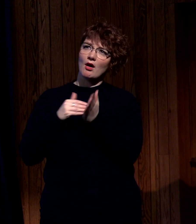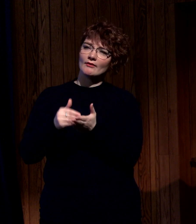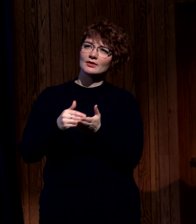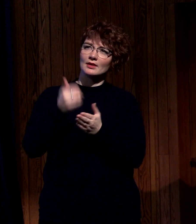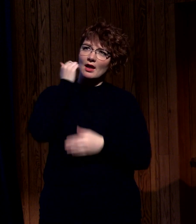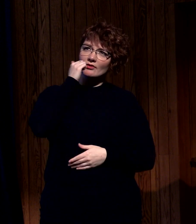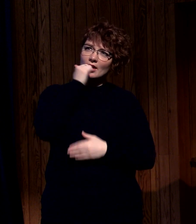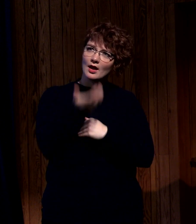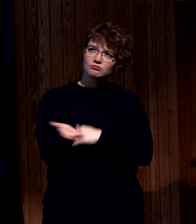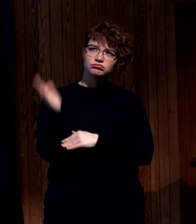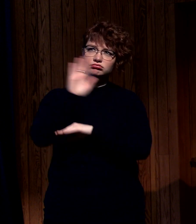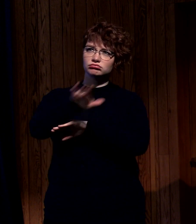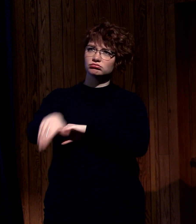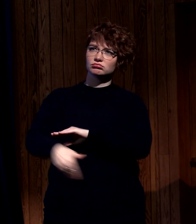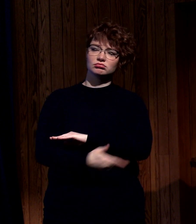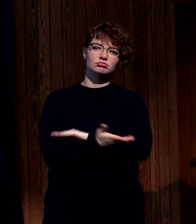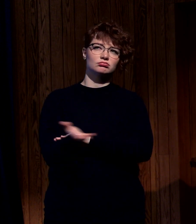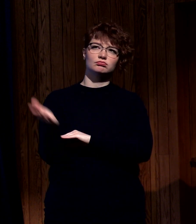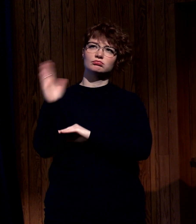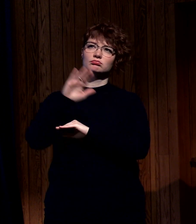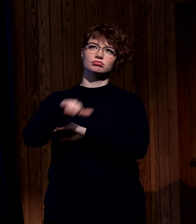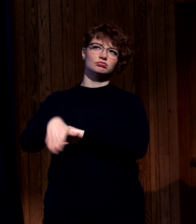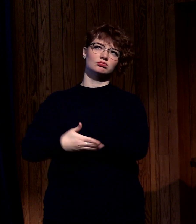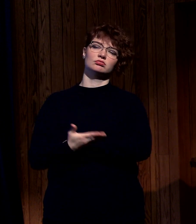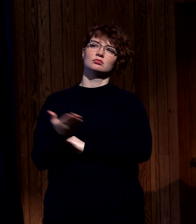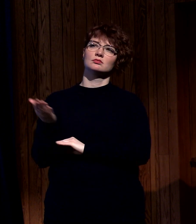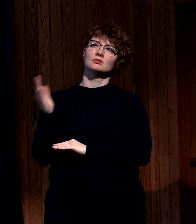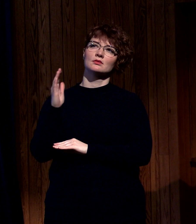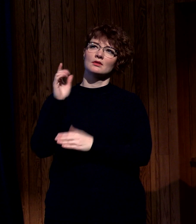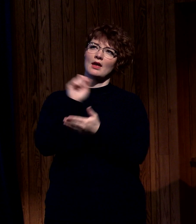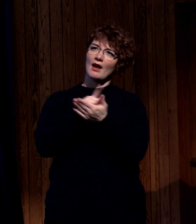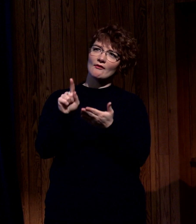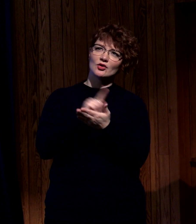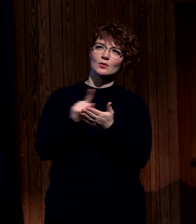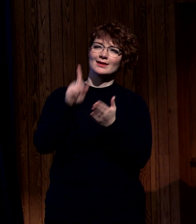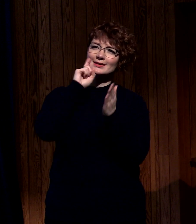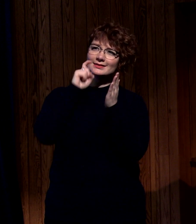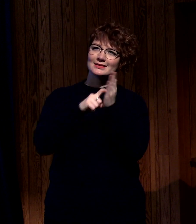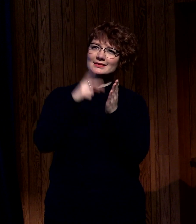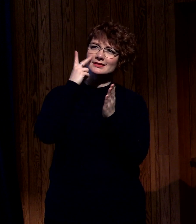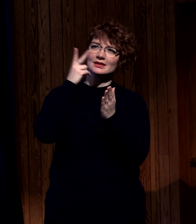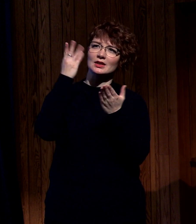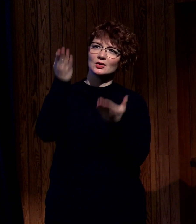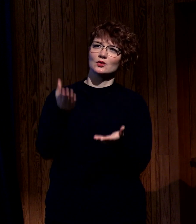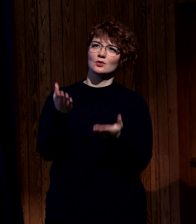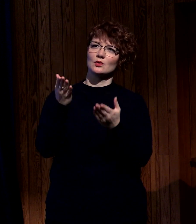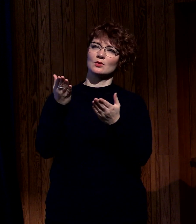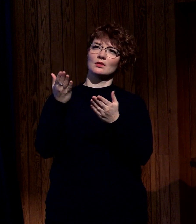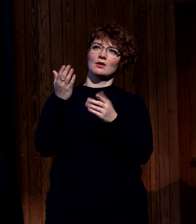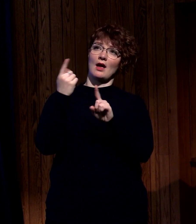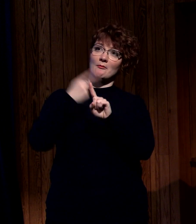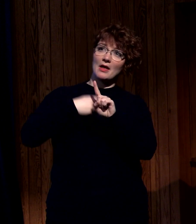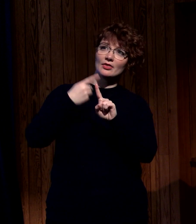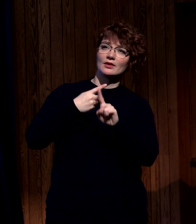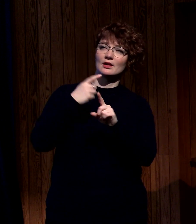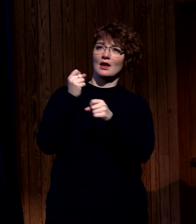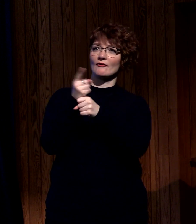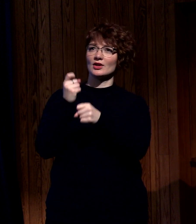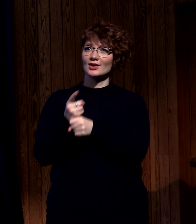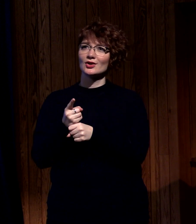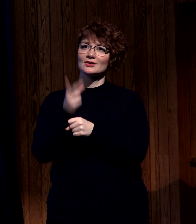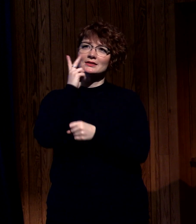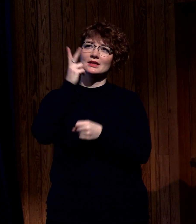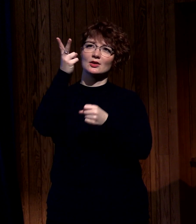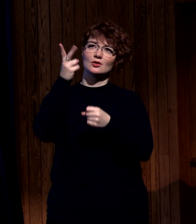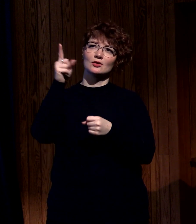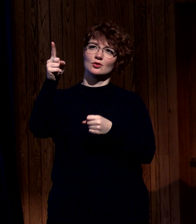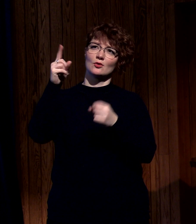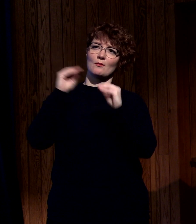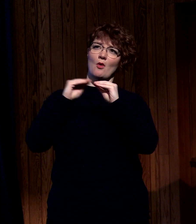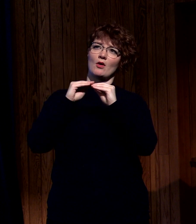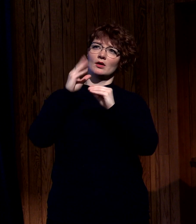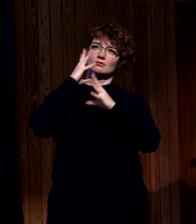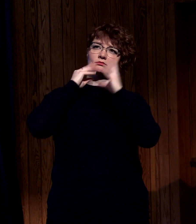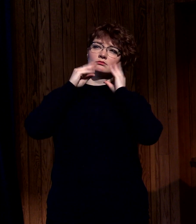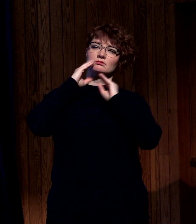day, daily, weekly, monthly and yearly. Thank you, Lord. And